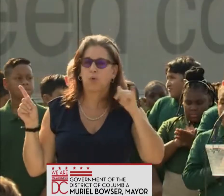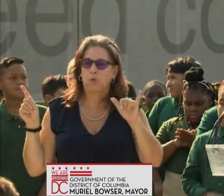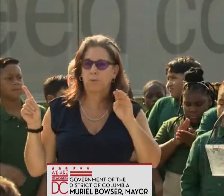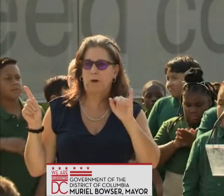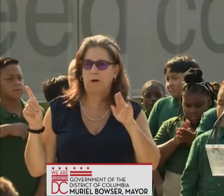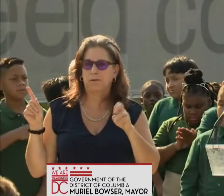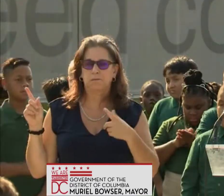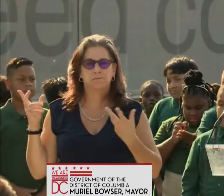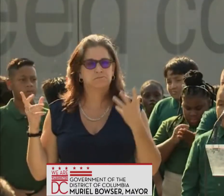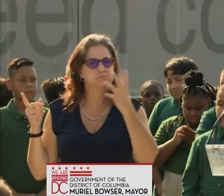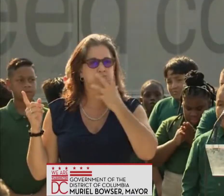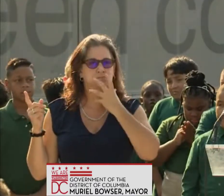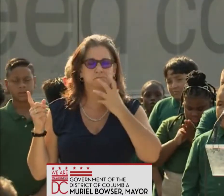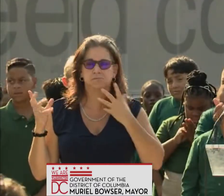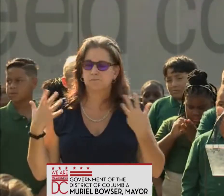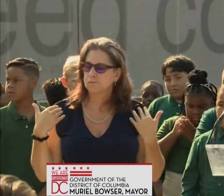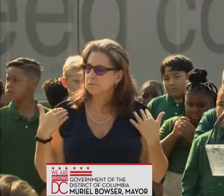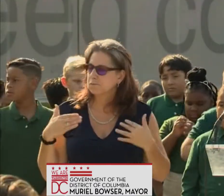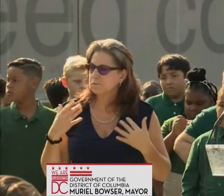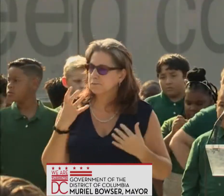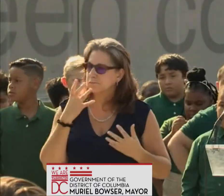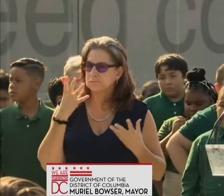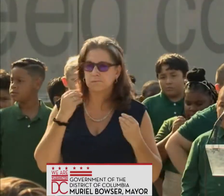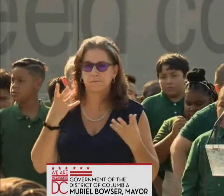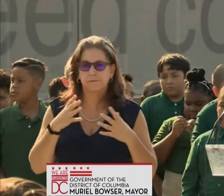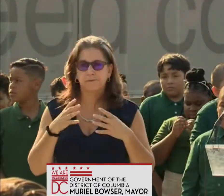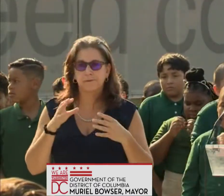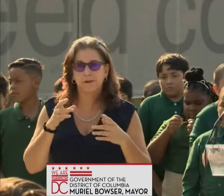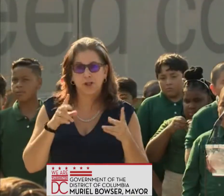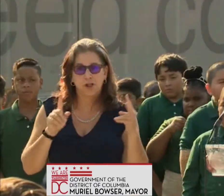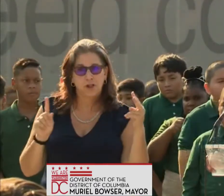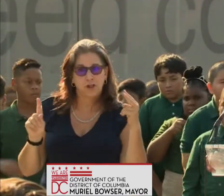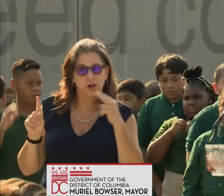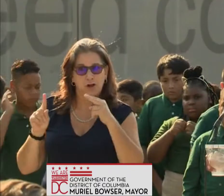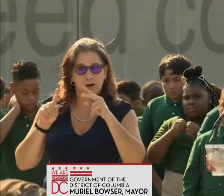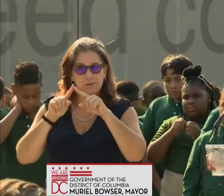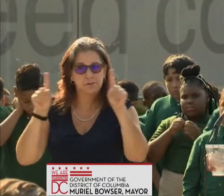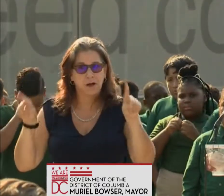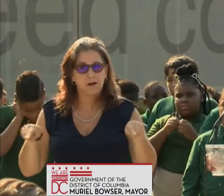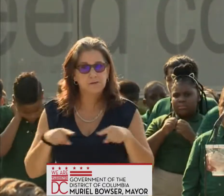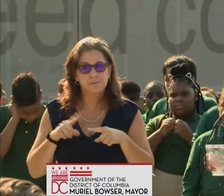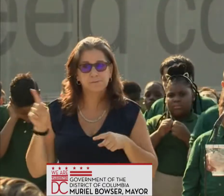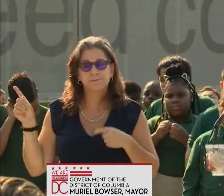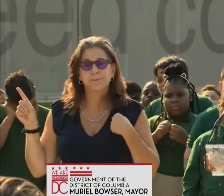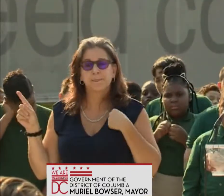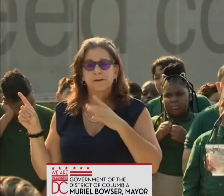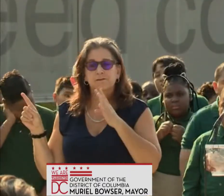noticed signs and you've heard us talking about our every day counts tour